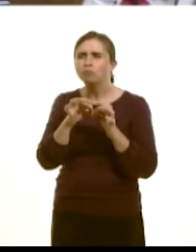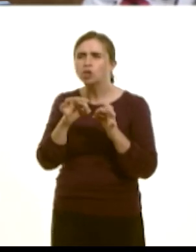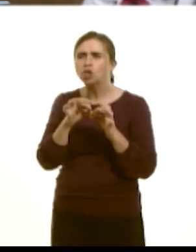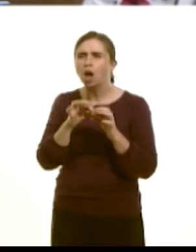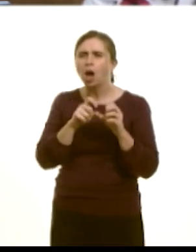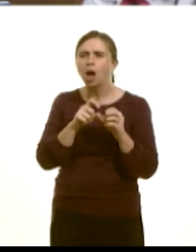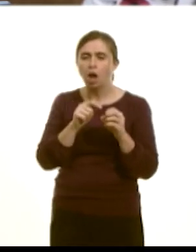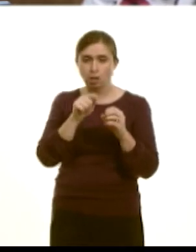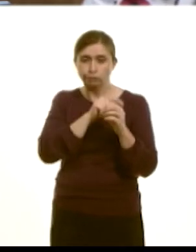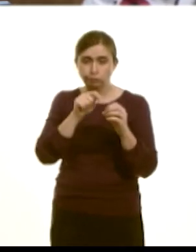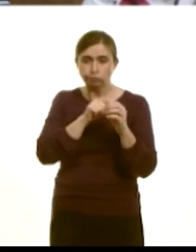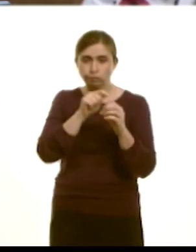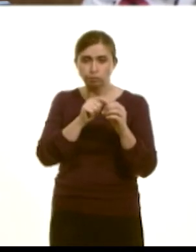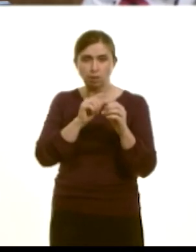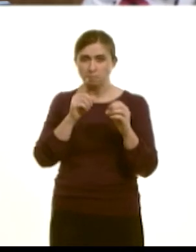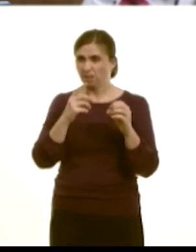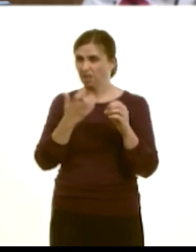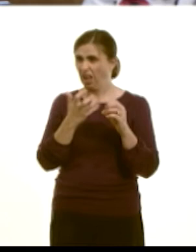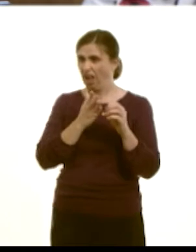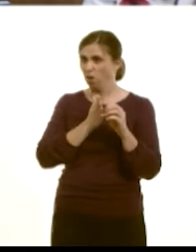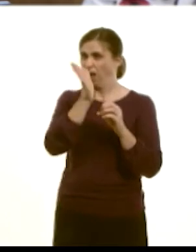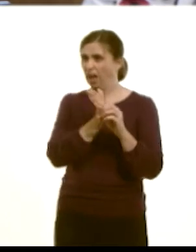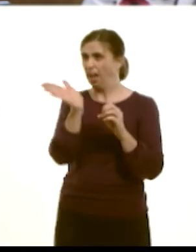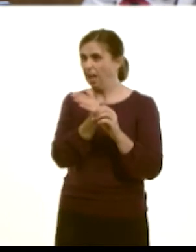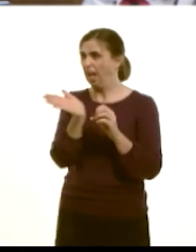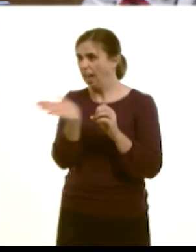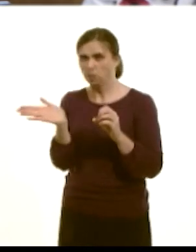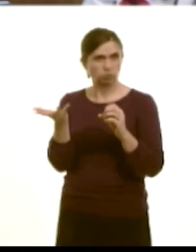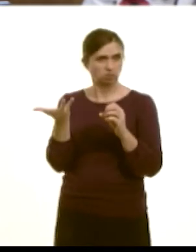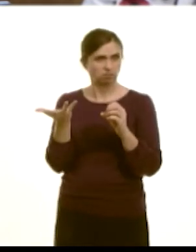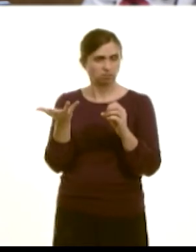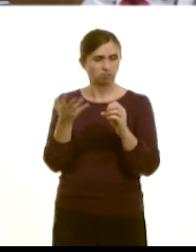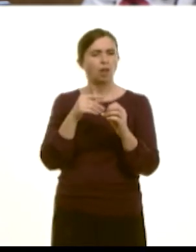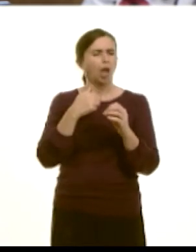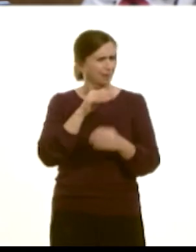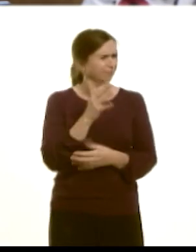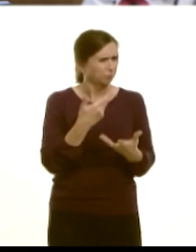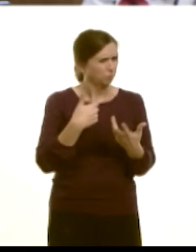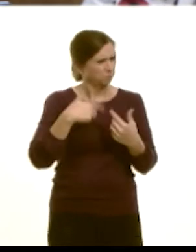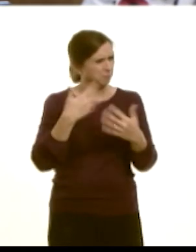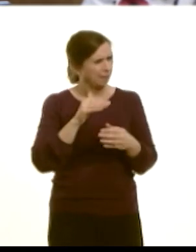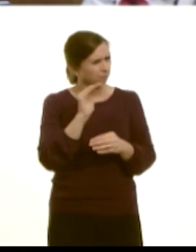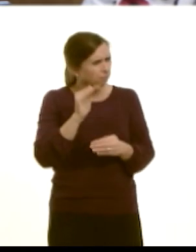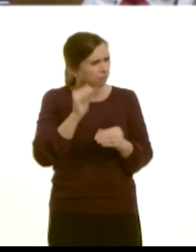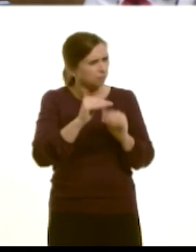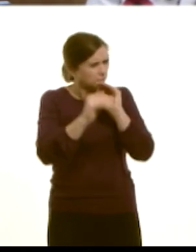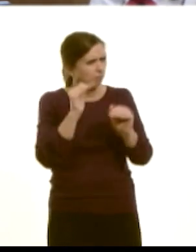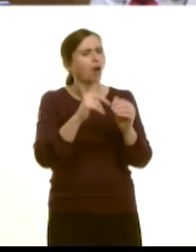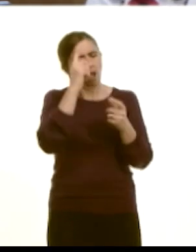outwith Pembrokeshire, and that was then amended. So, it is very important that people express their views to it.